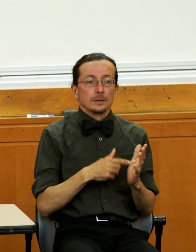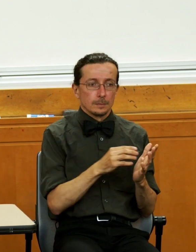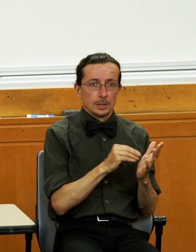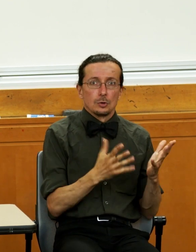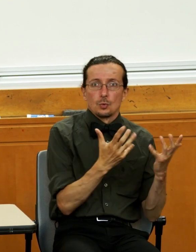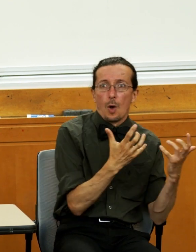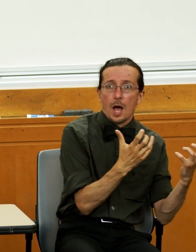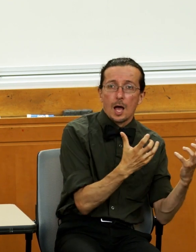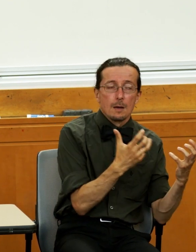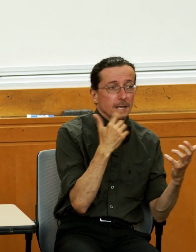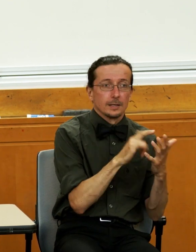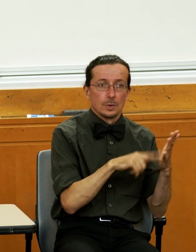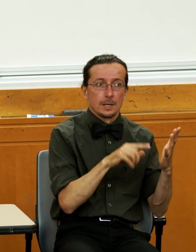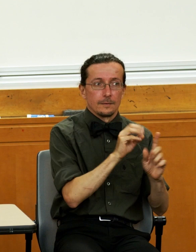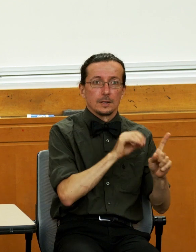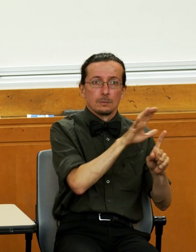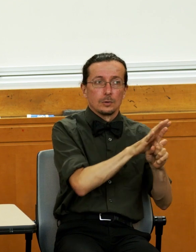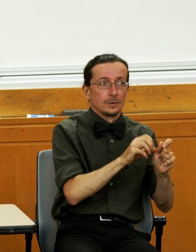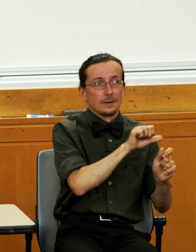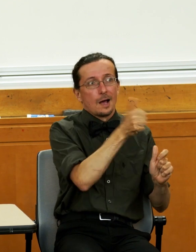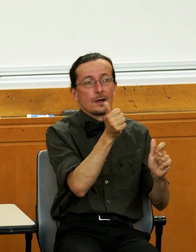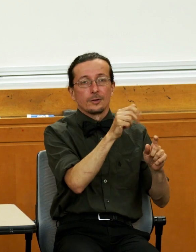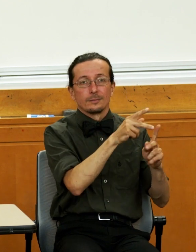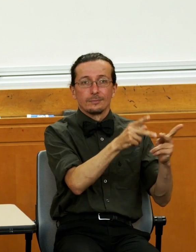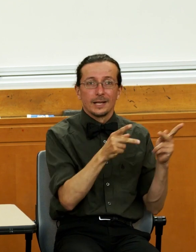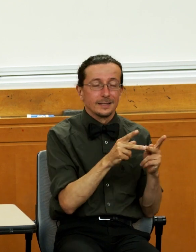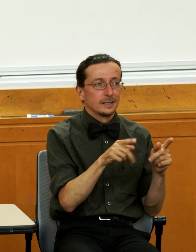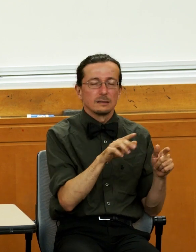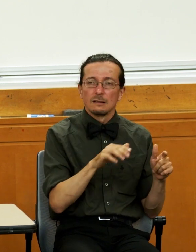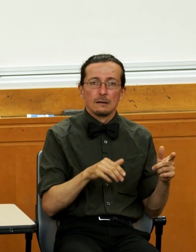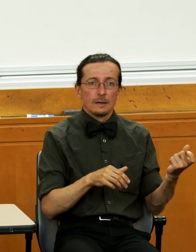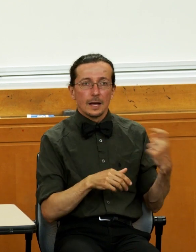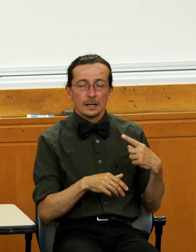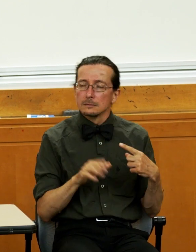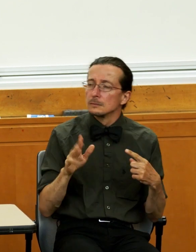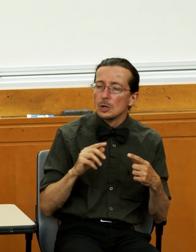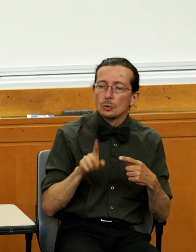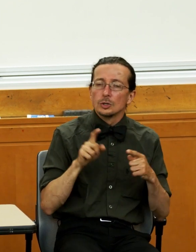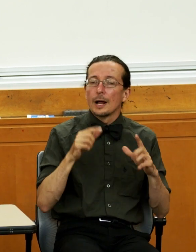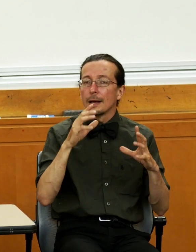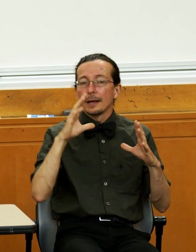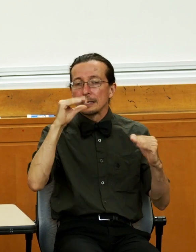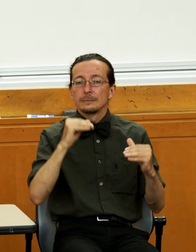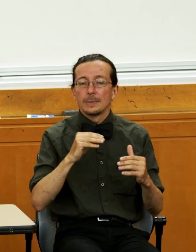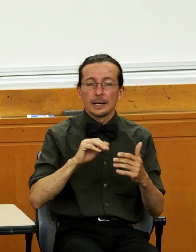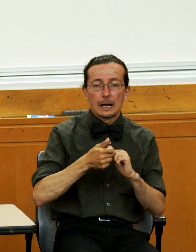because they've been exposed to it in so many other settings. They're like, “Well, what am I gonna…what should I expect? Or how should I talk to this person? How should I…?” And I'm like,